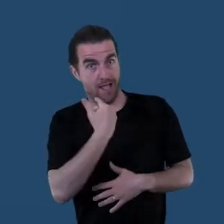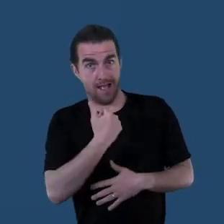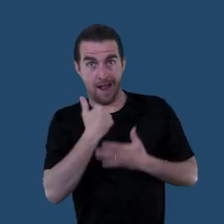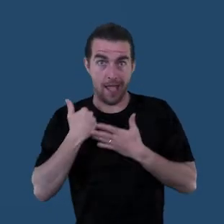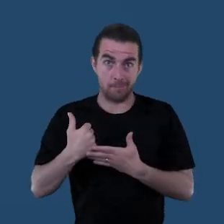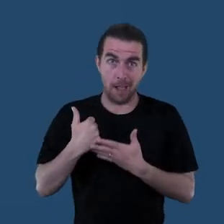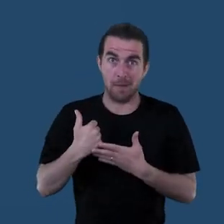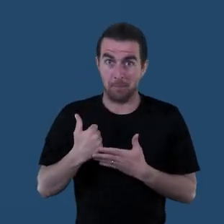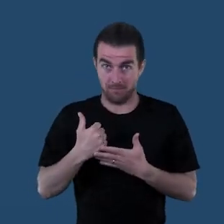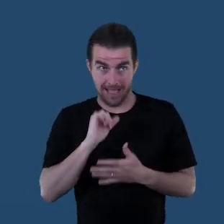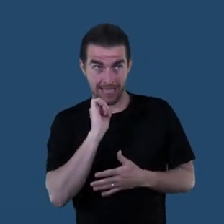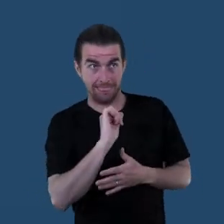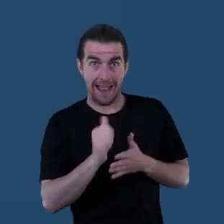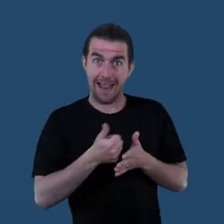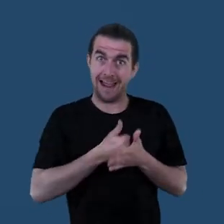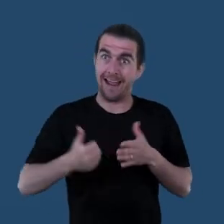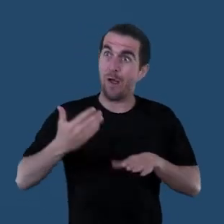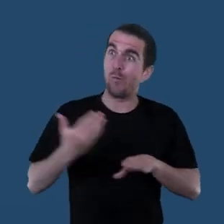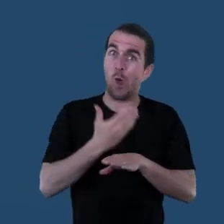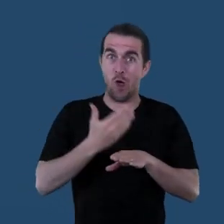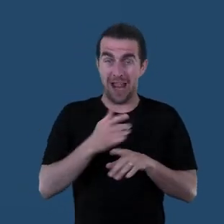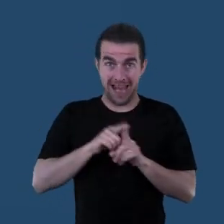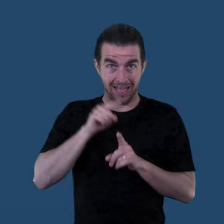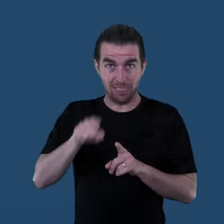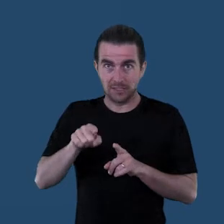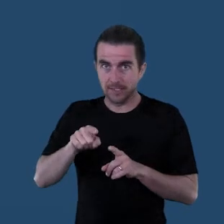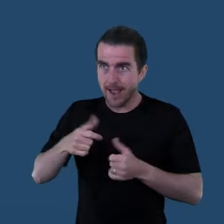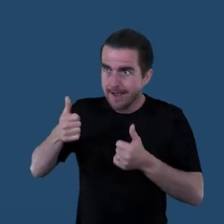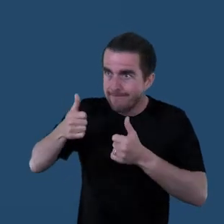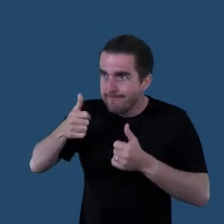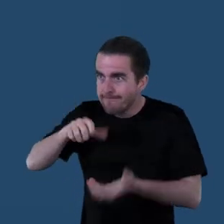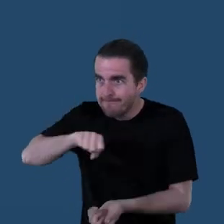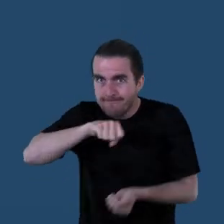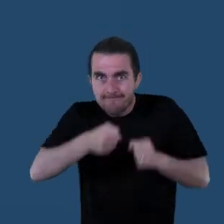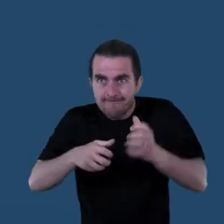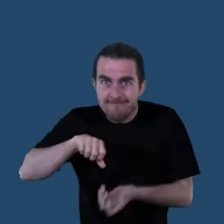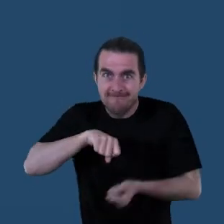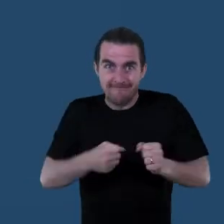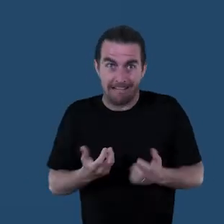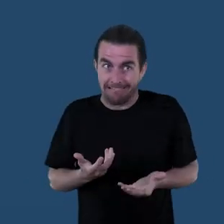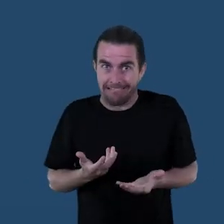Not they're typically all their daily duties, is it? (Alastair chucking) Excellent.